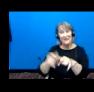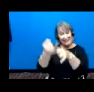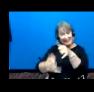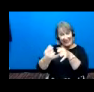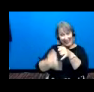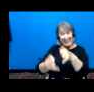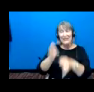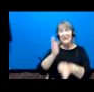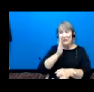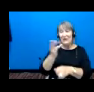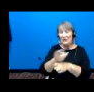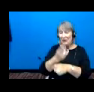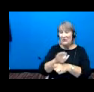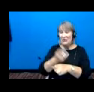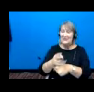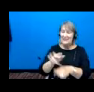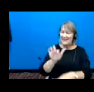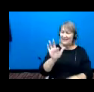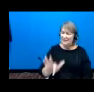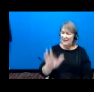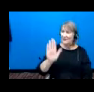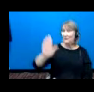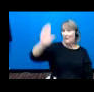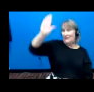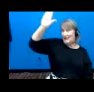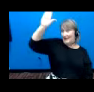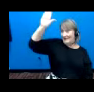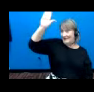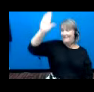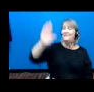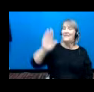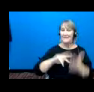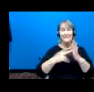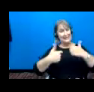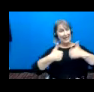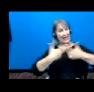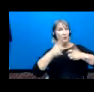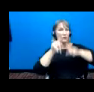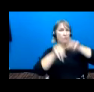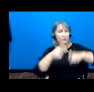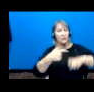You can also use the Raise Your Hand feature during our Q&A portion at the end of today's presentation.